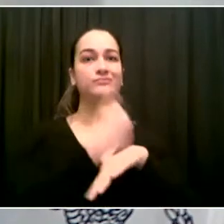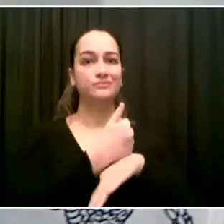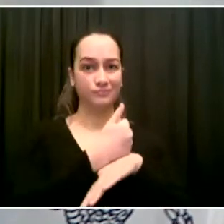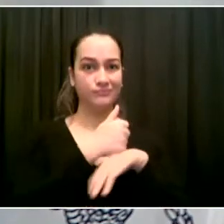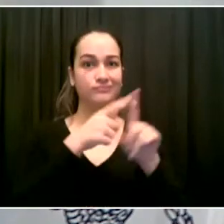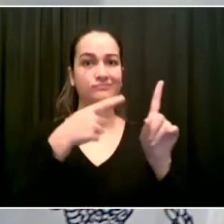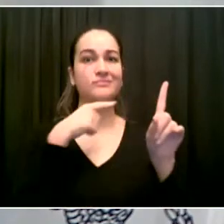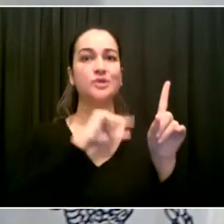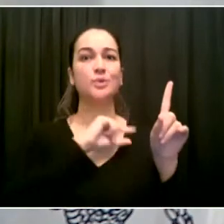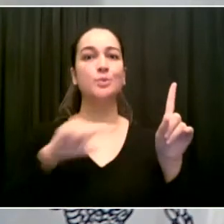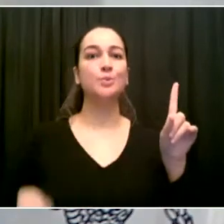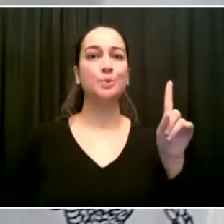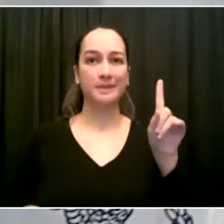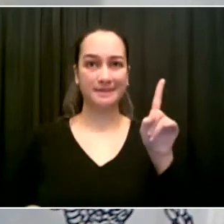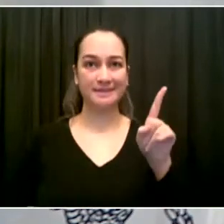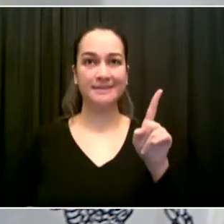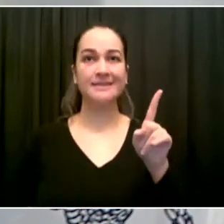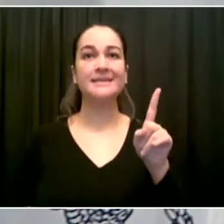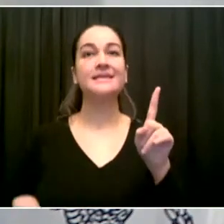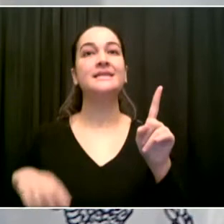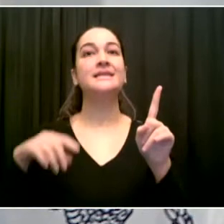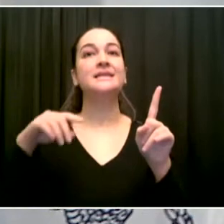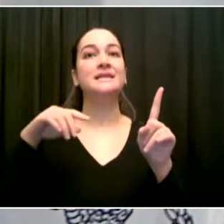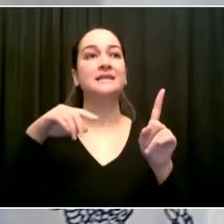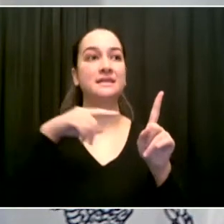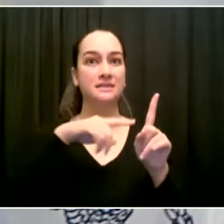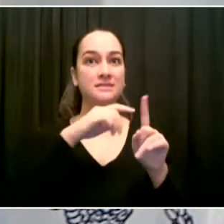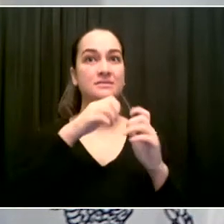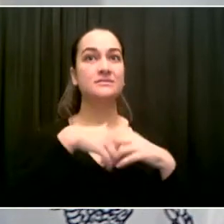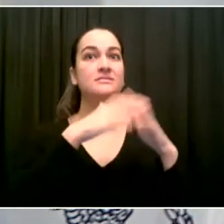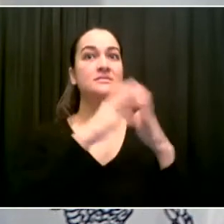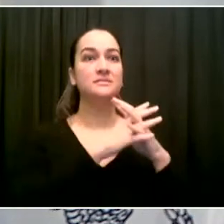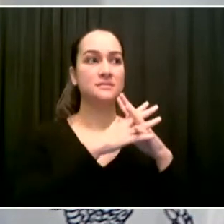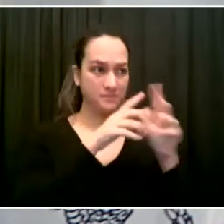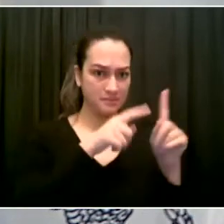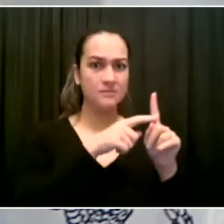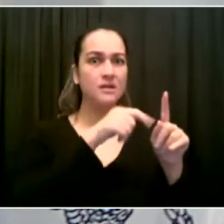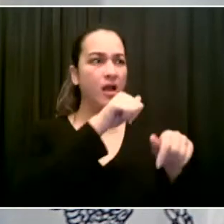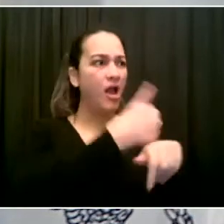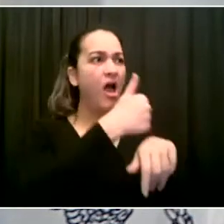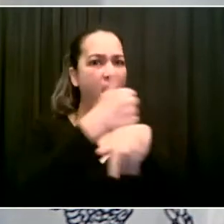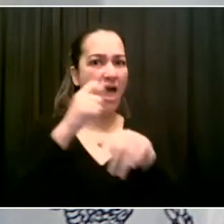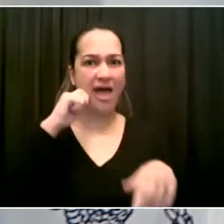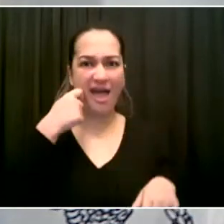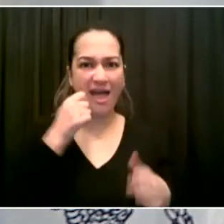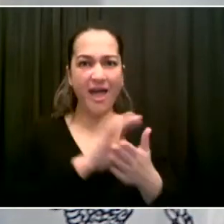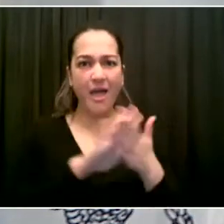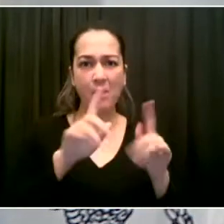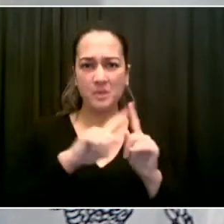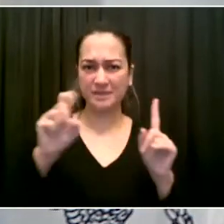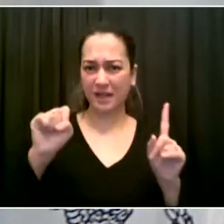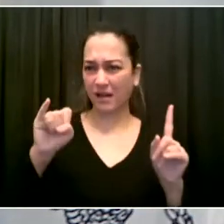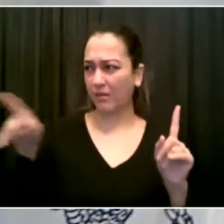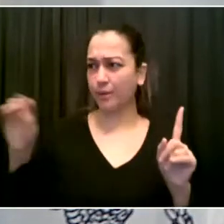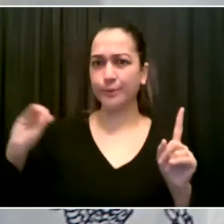ISLANAND IS E TH ONLY BOROUGH THIS NOT GETTING